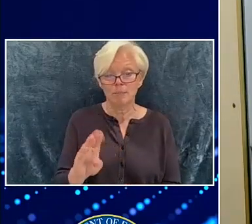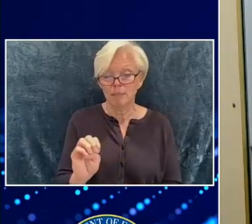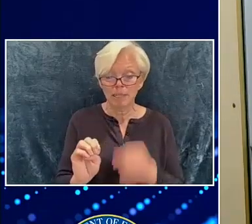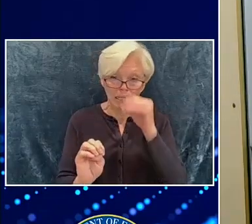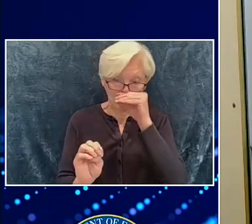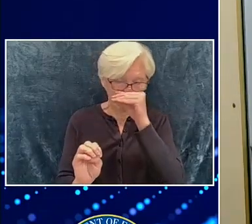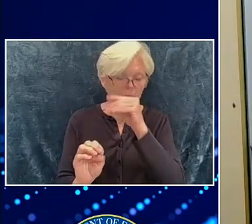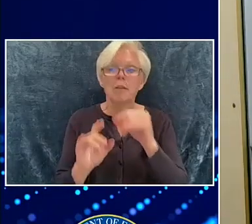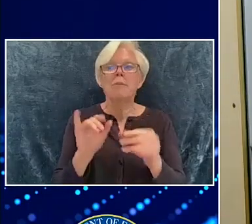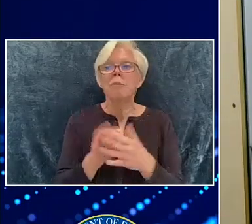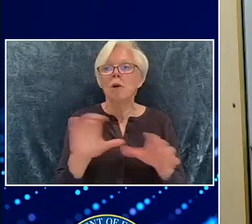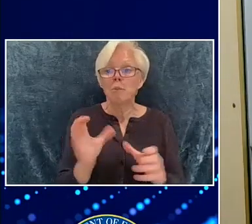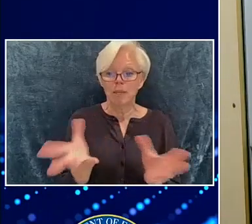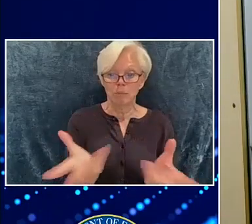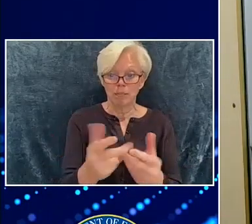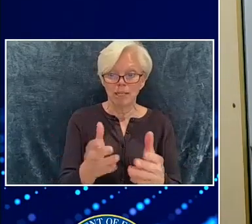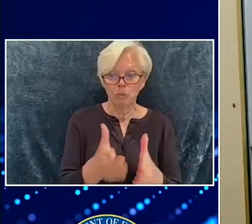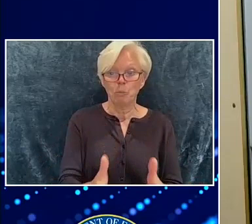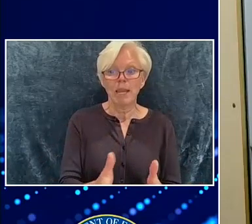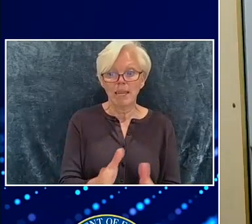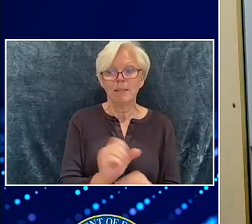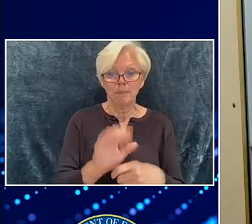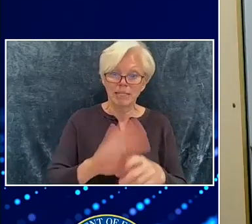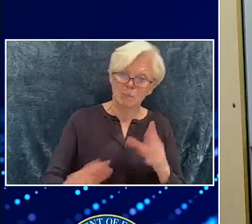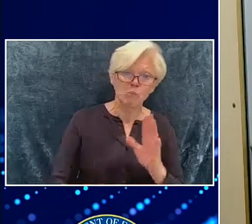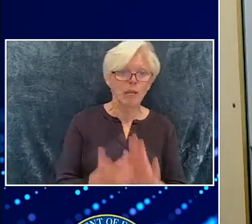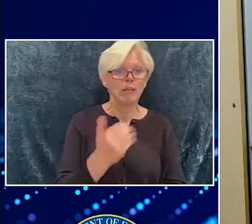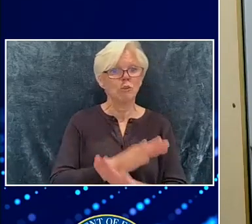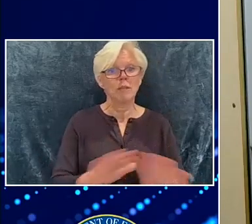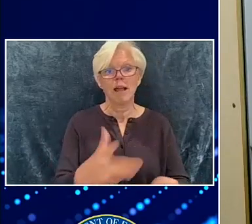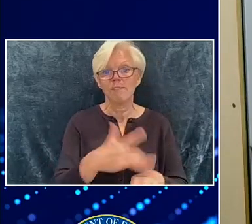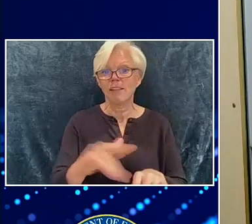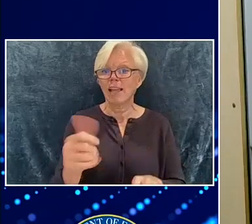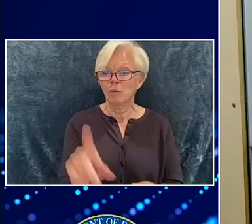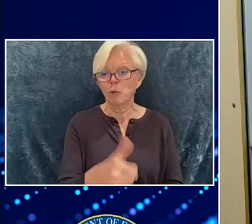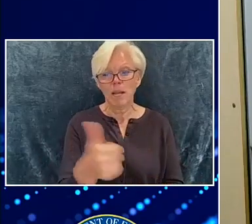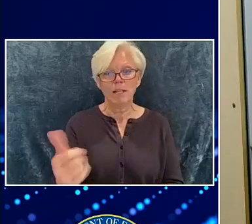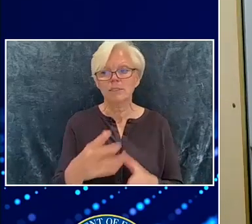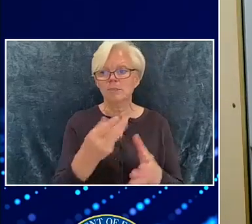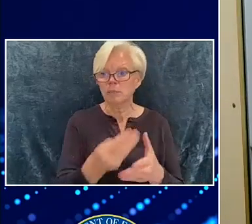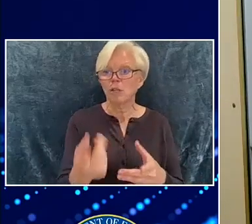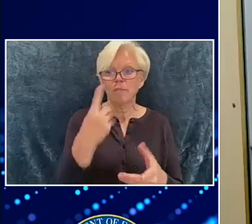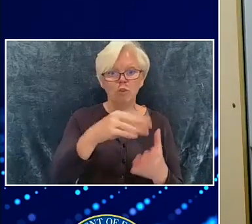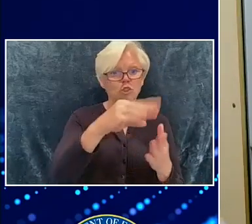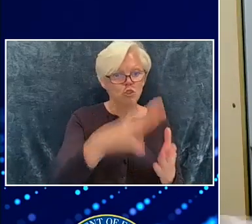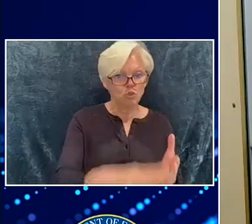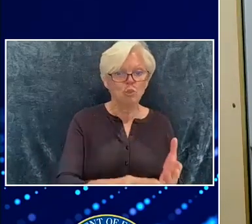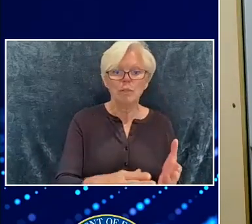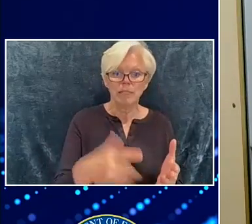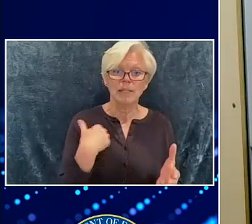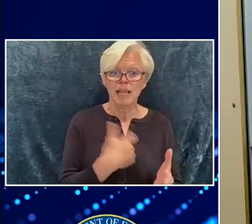a brand new, not available anywhere else material for students that we obviously are paying for as we're putting together a